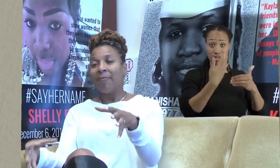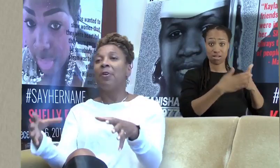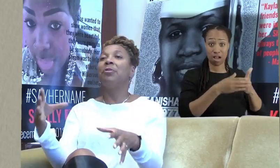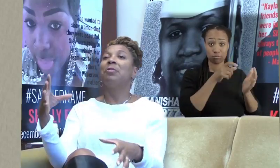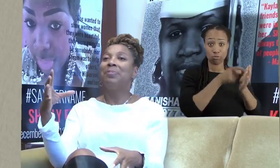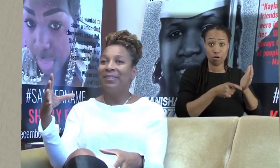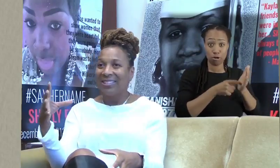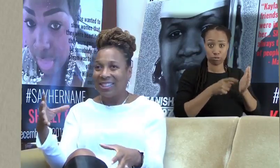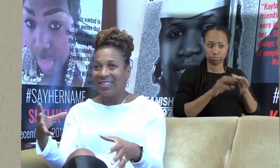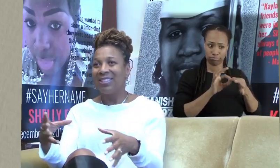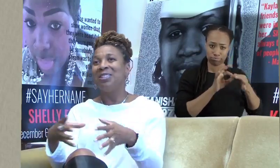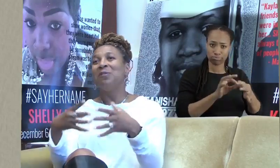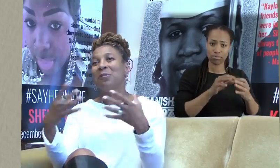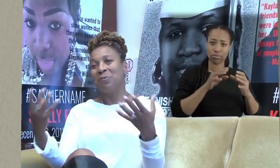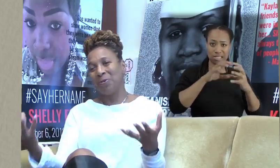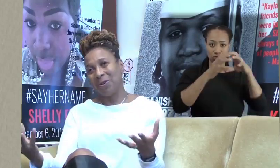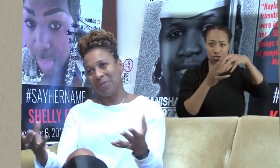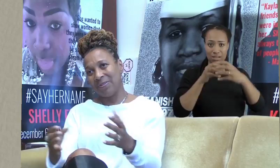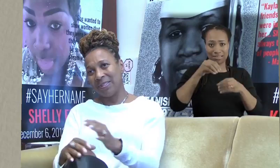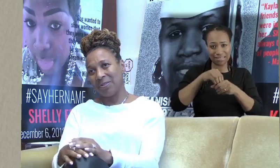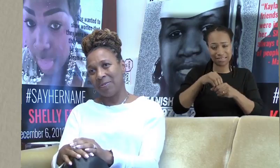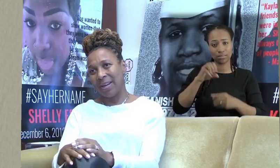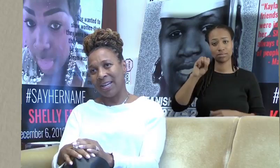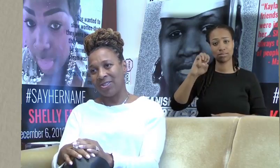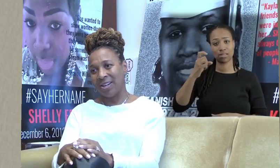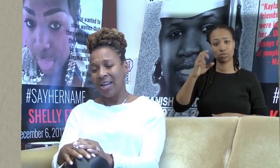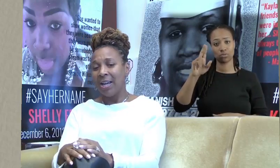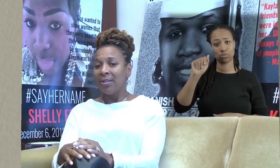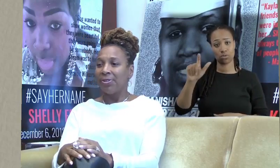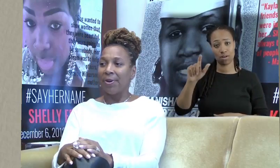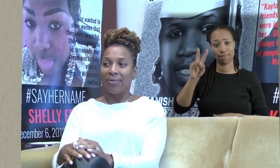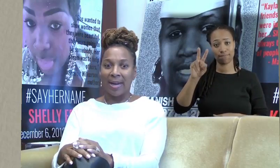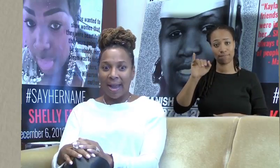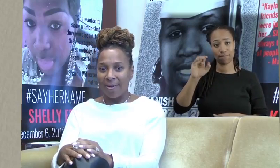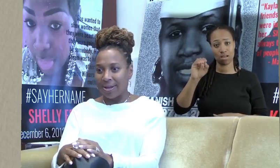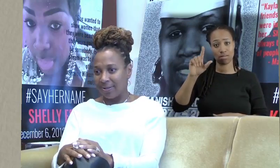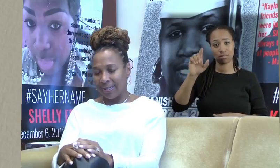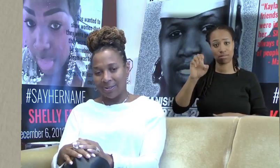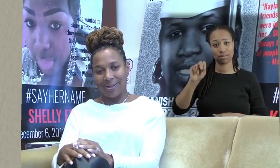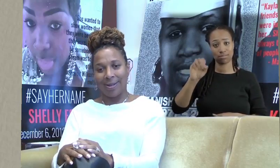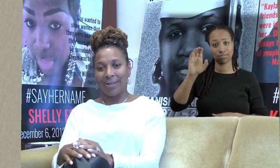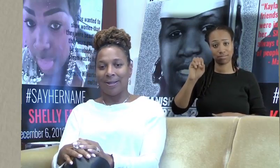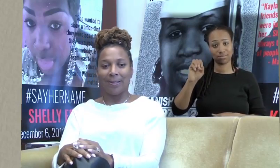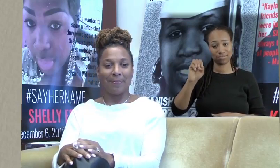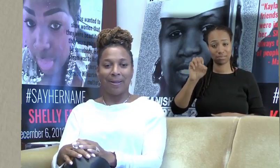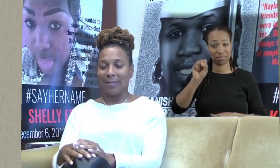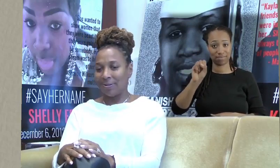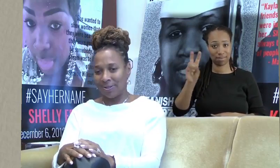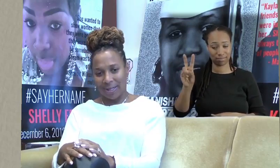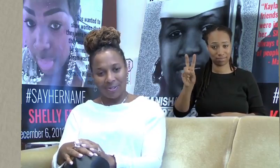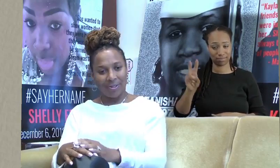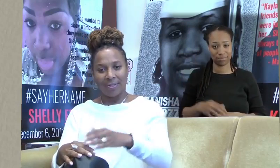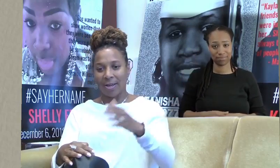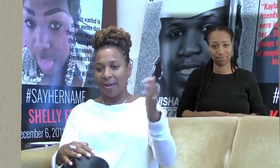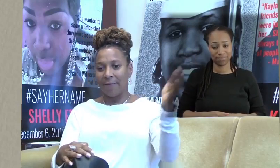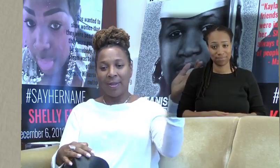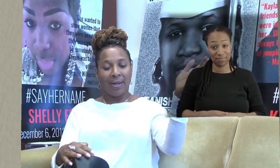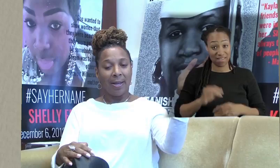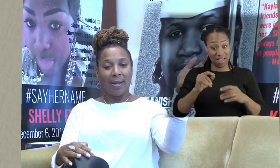My next set of articles were about intersectionality in sexual violence,